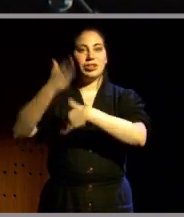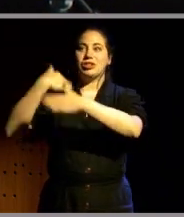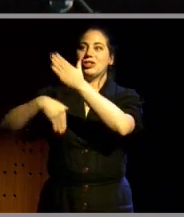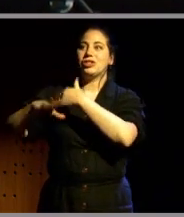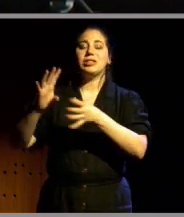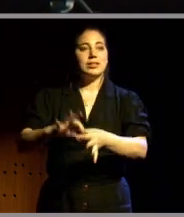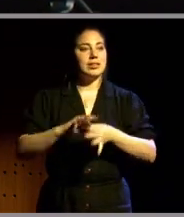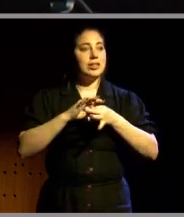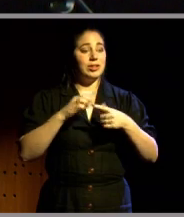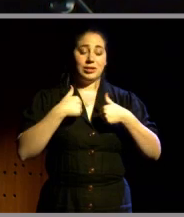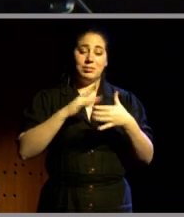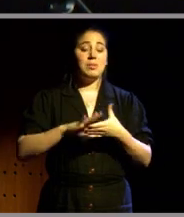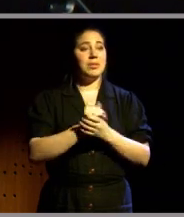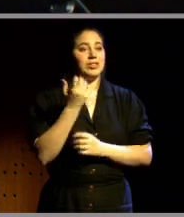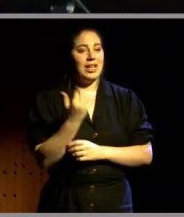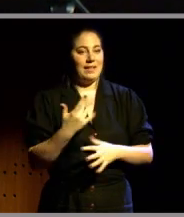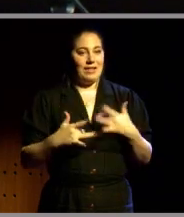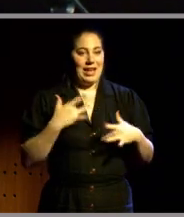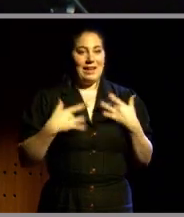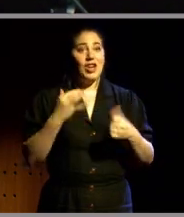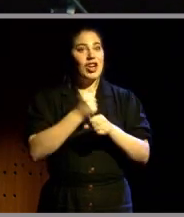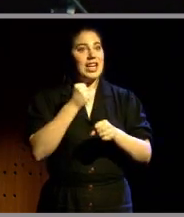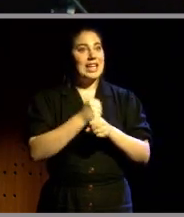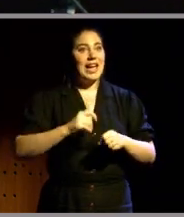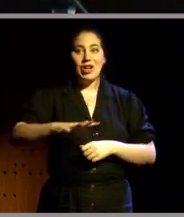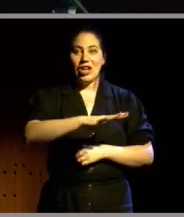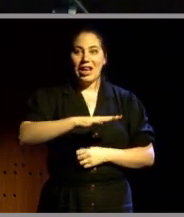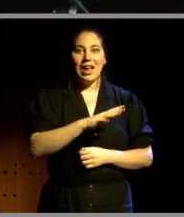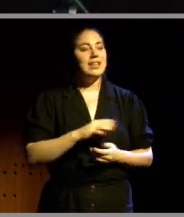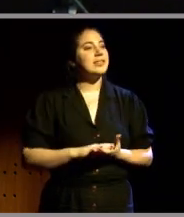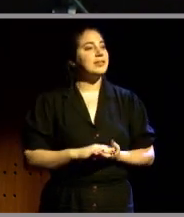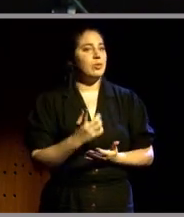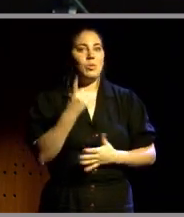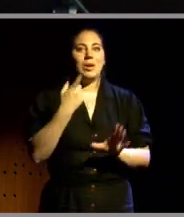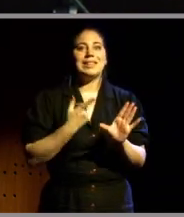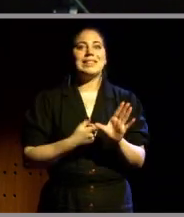I had the pleasure of living on Gadigal land for about a year throughout my career,